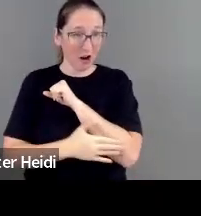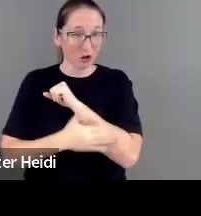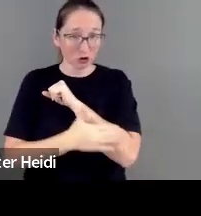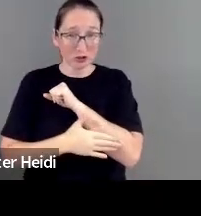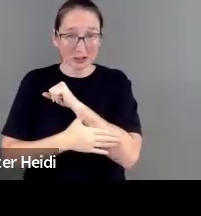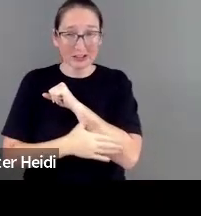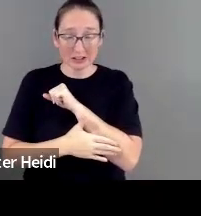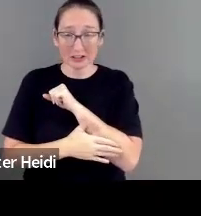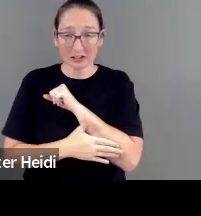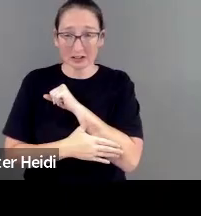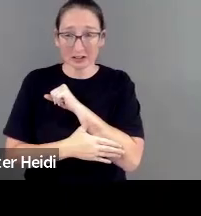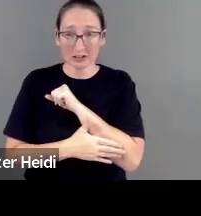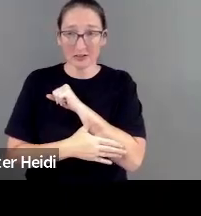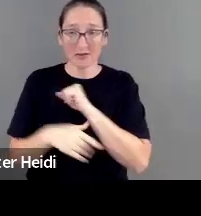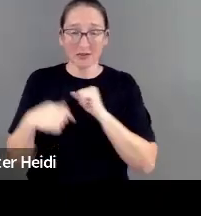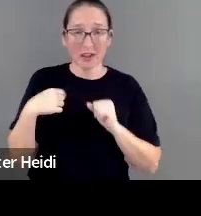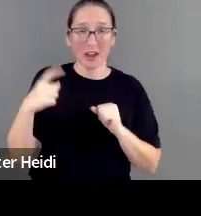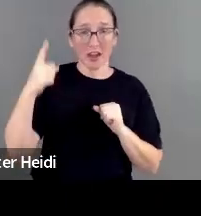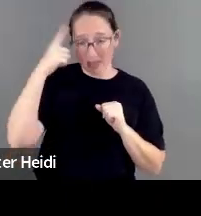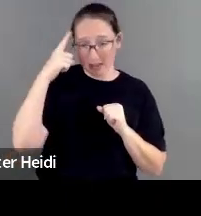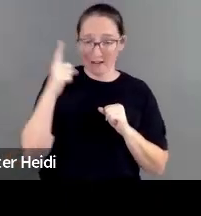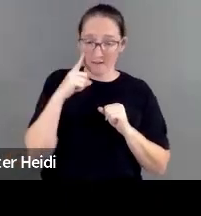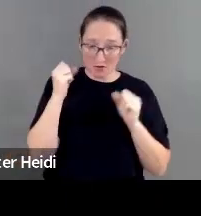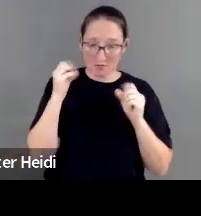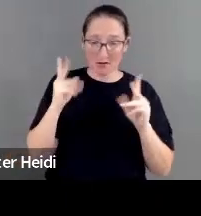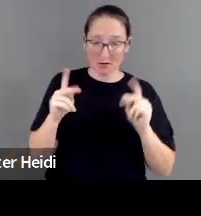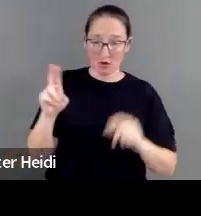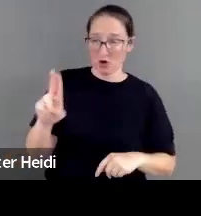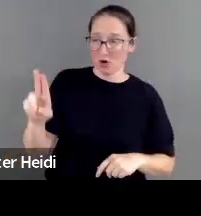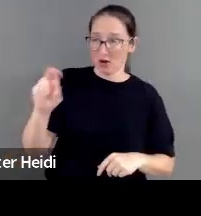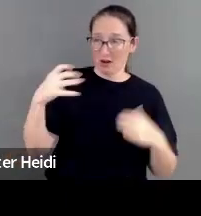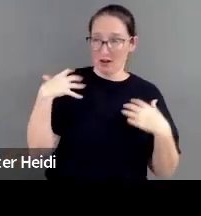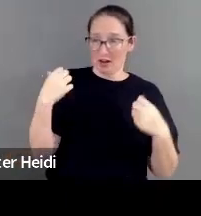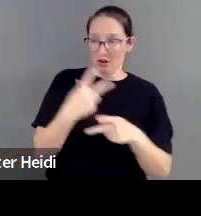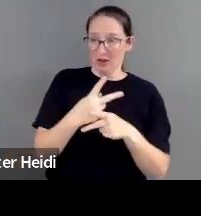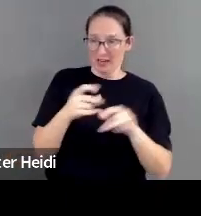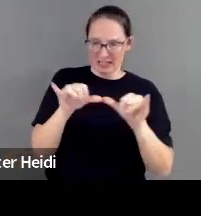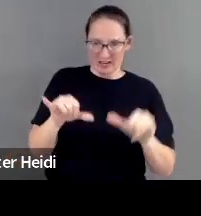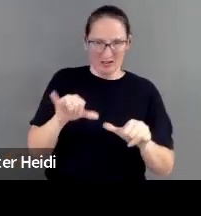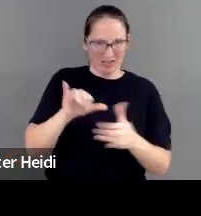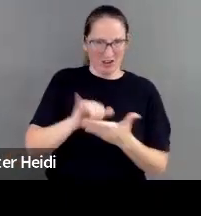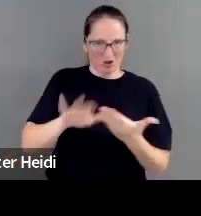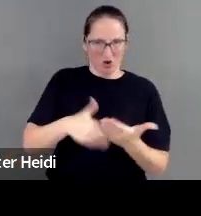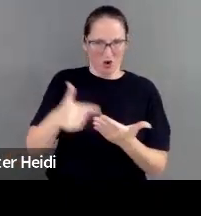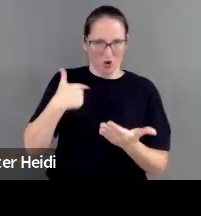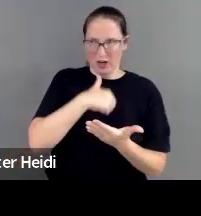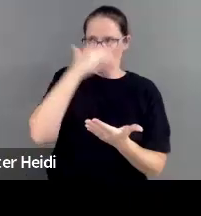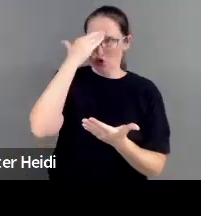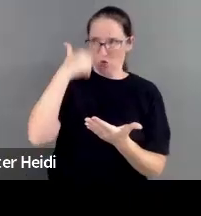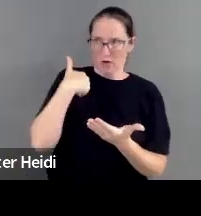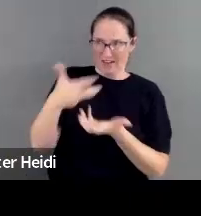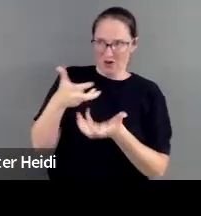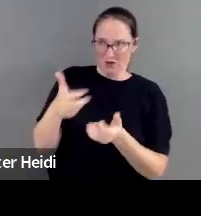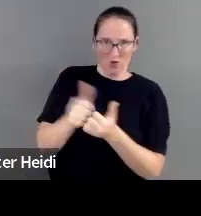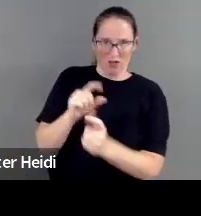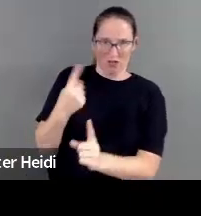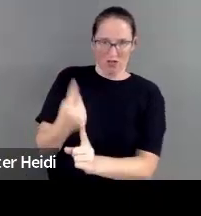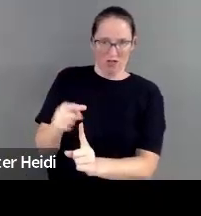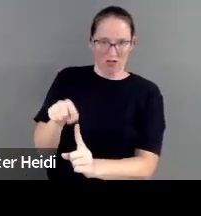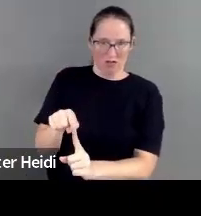me think of, the way in which corporate healthcare structures act